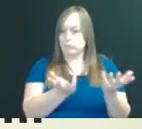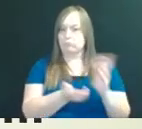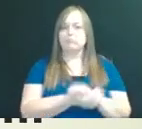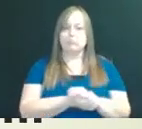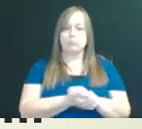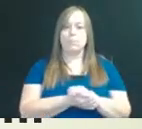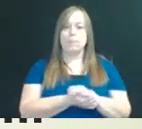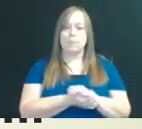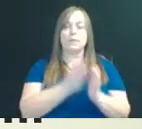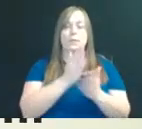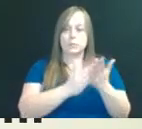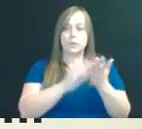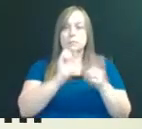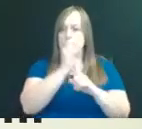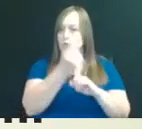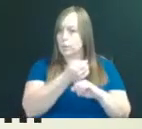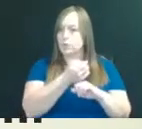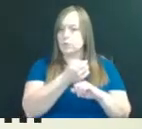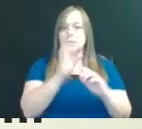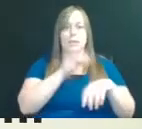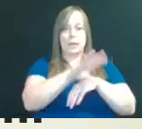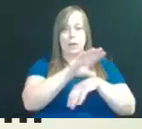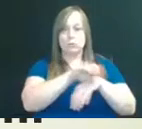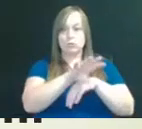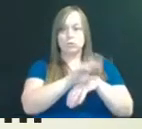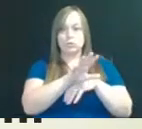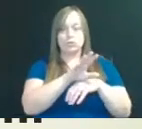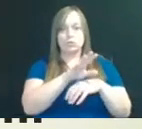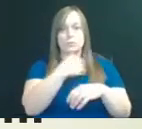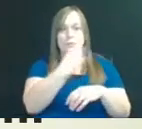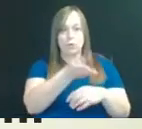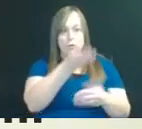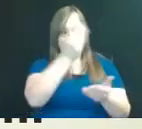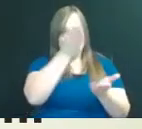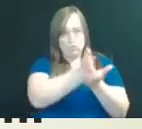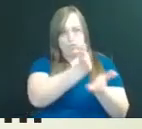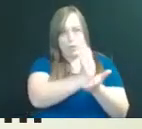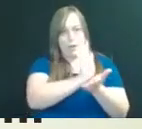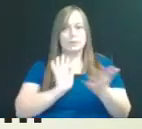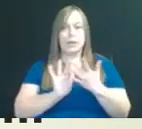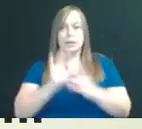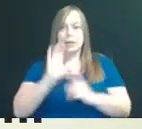In some cases, the counselor will advise you to your rights to contact CAP to see